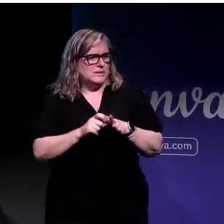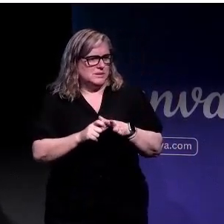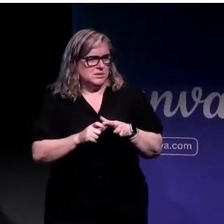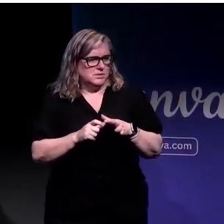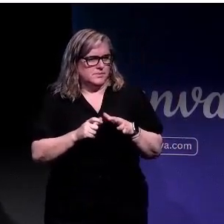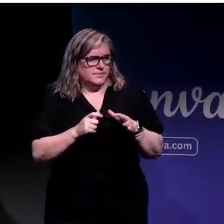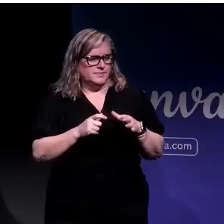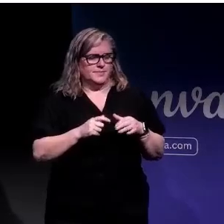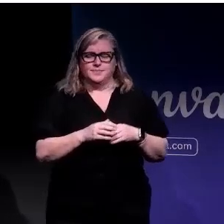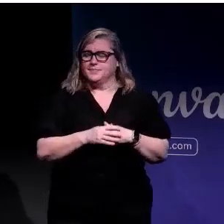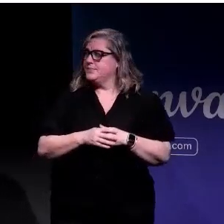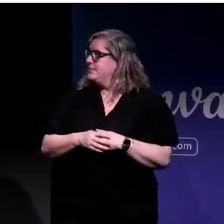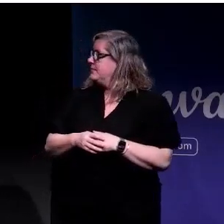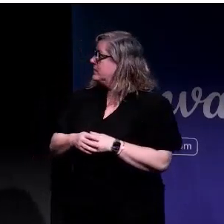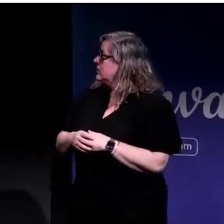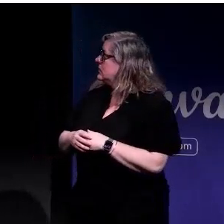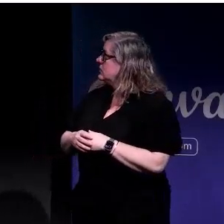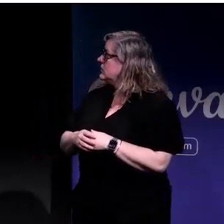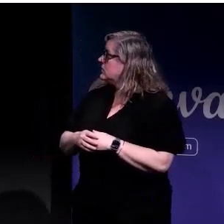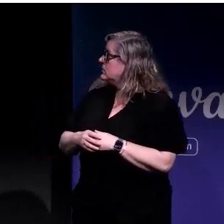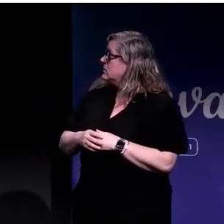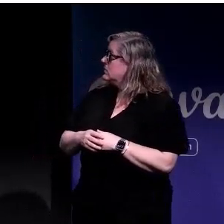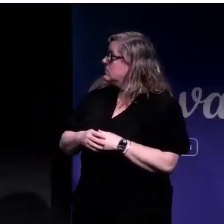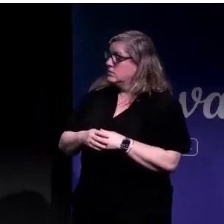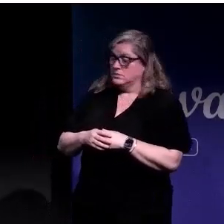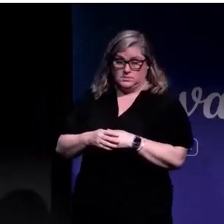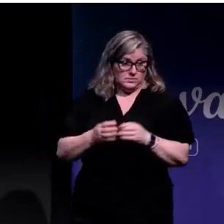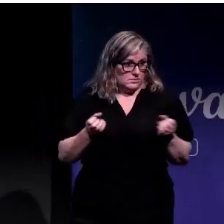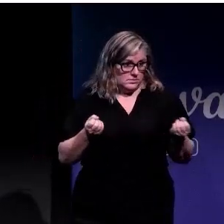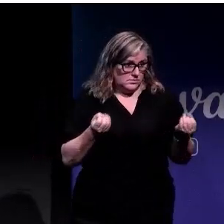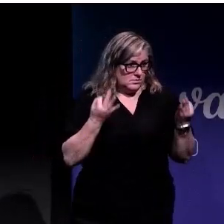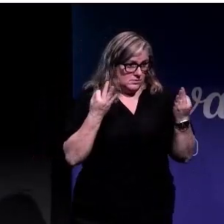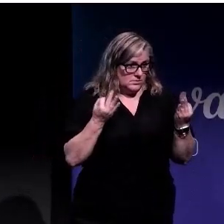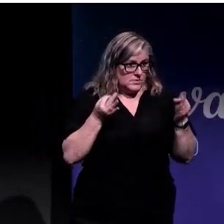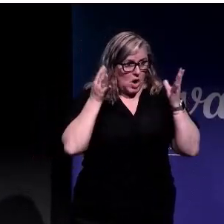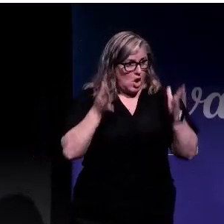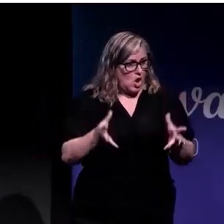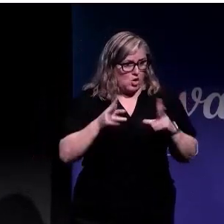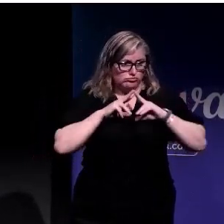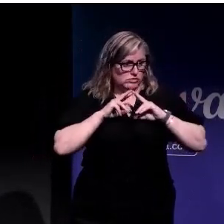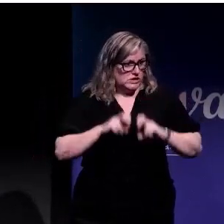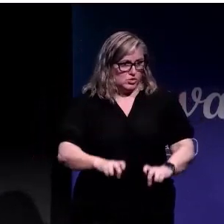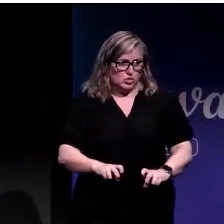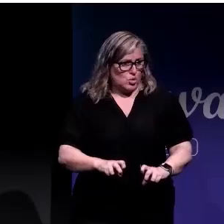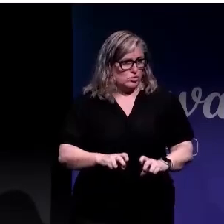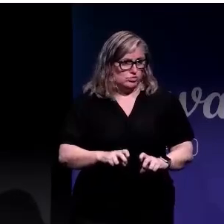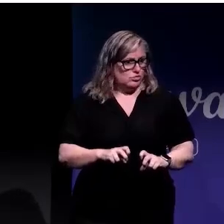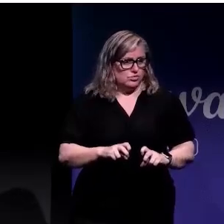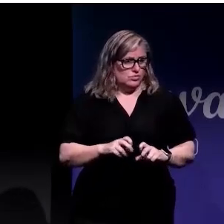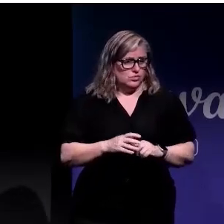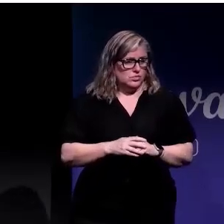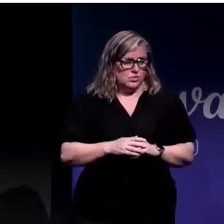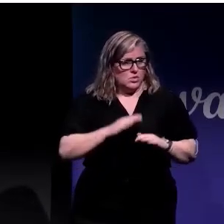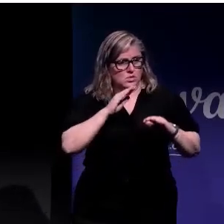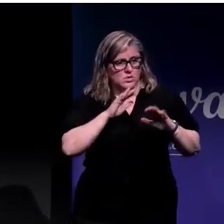So although there isn't a lot of research around designing for intoxication.